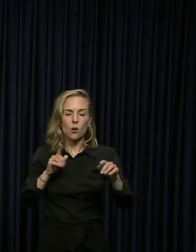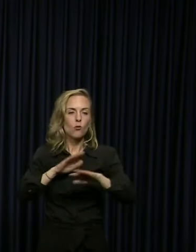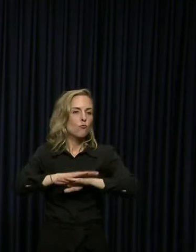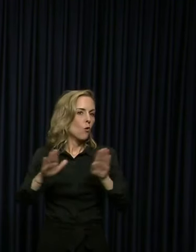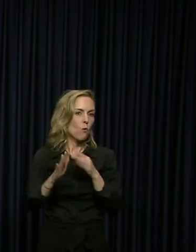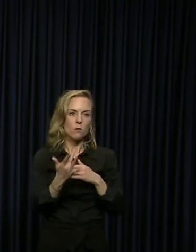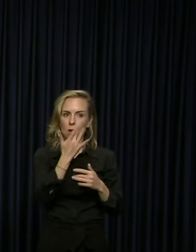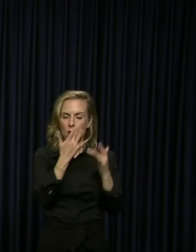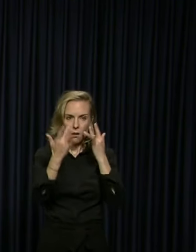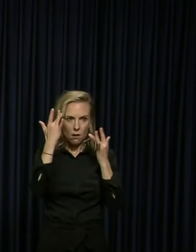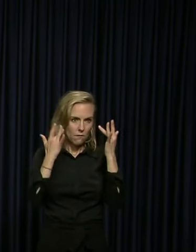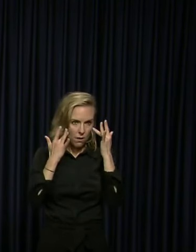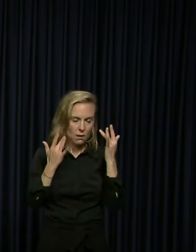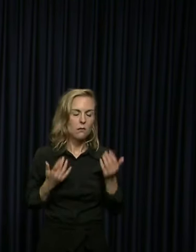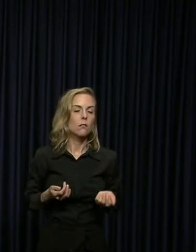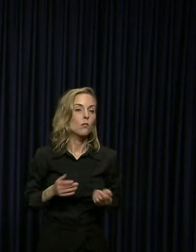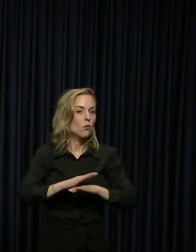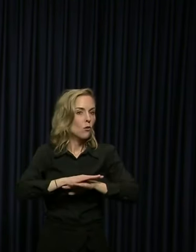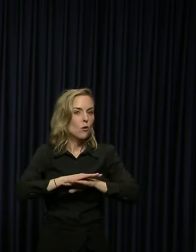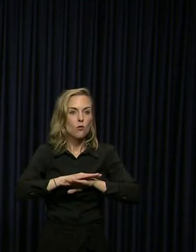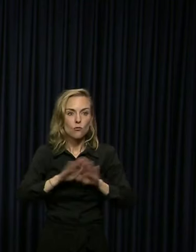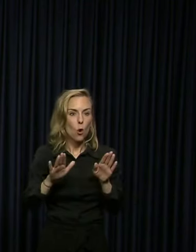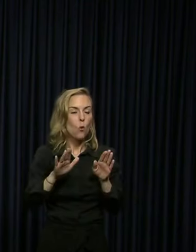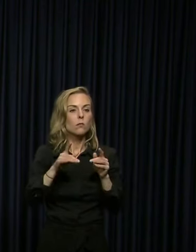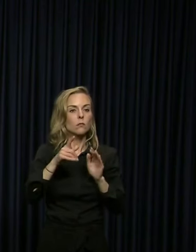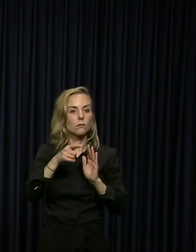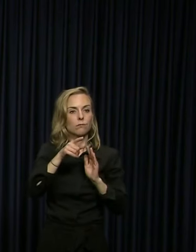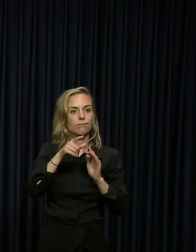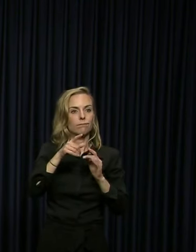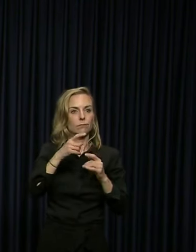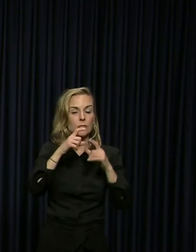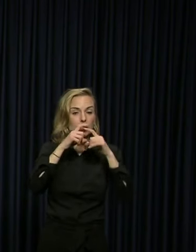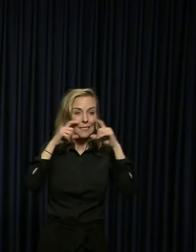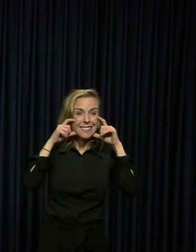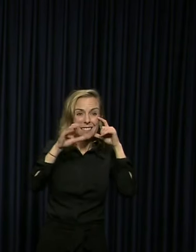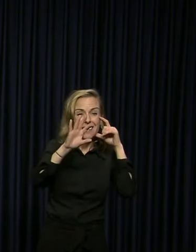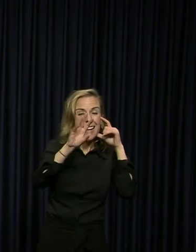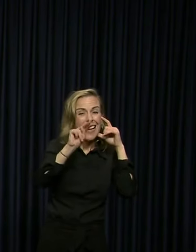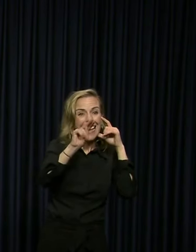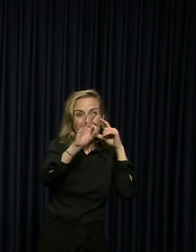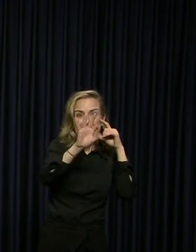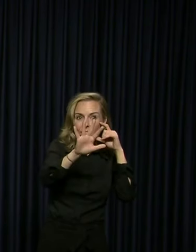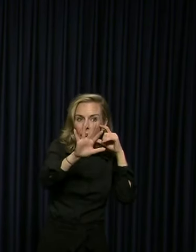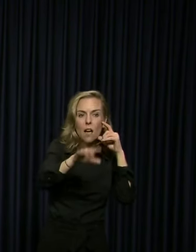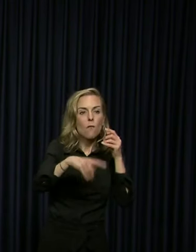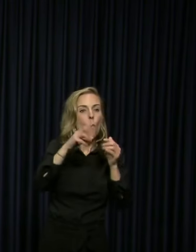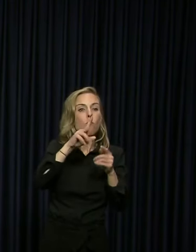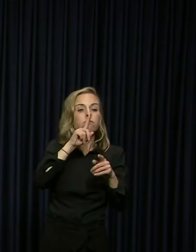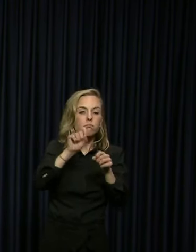SOMETHING THAT SAYS SERVICES. CLICK ON THAT "SERVICES" BUTTON.